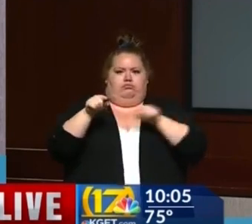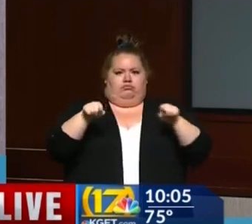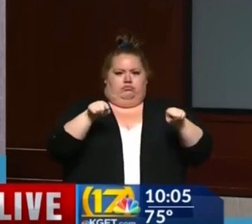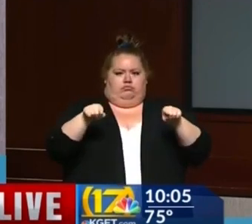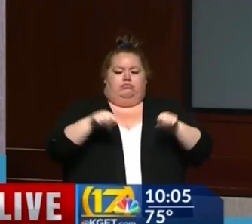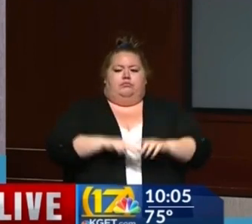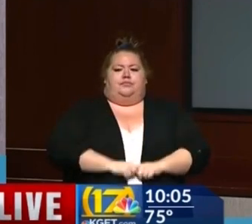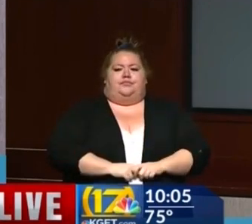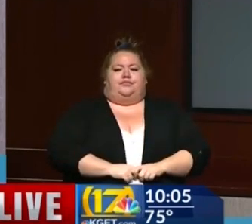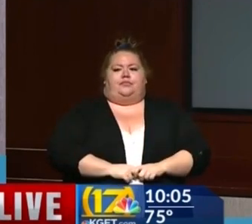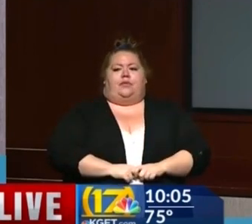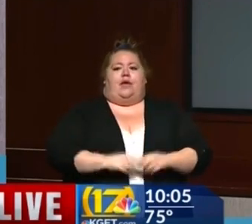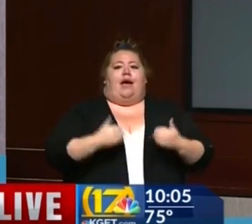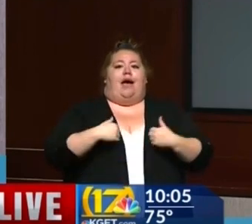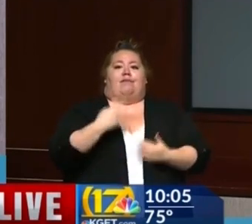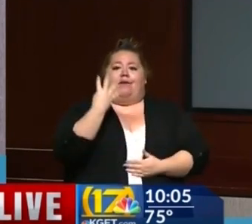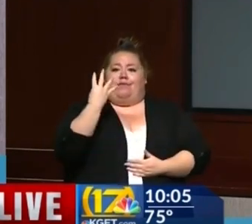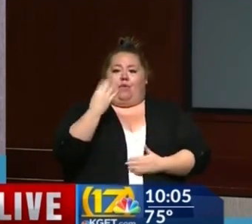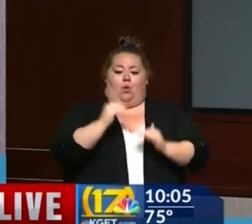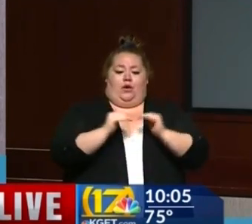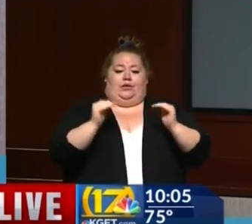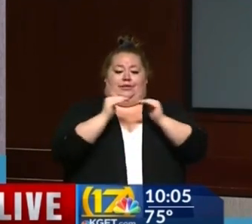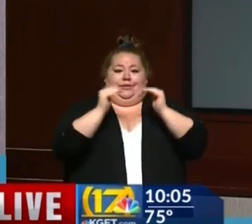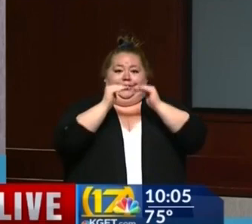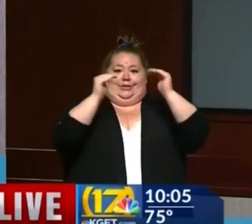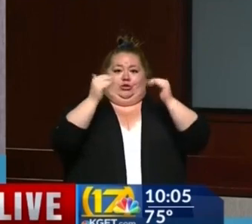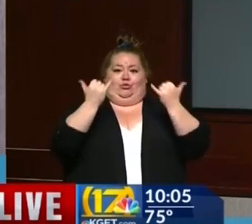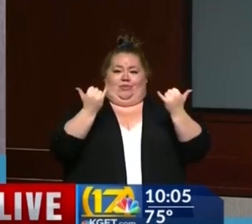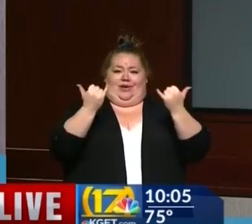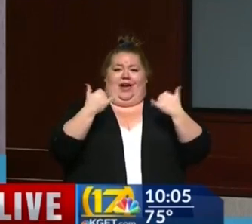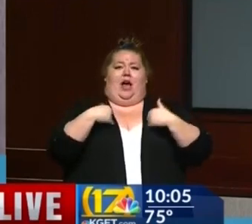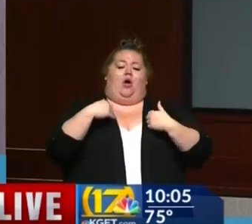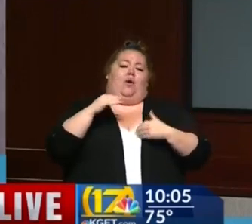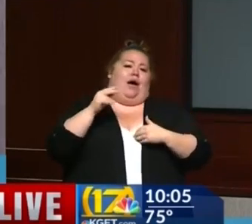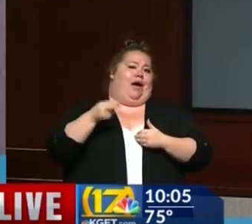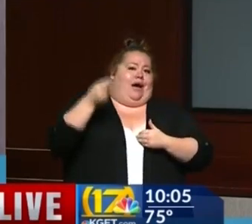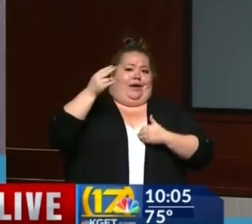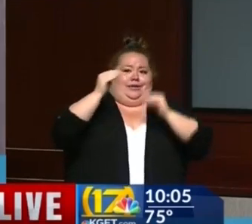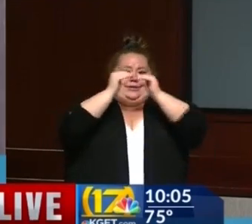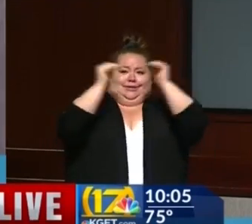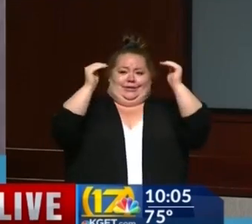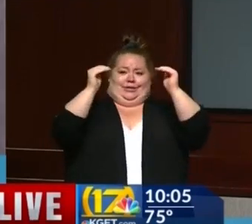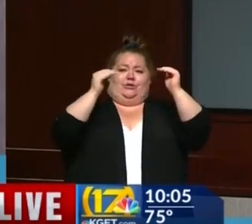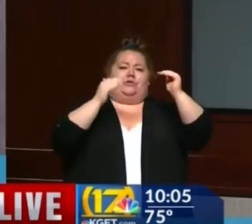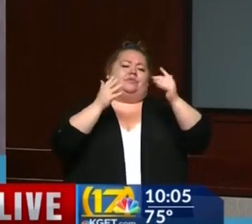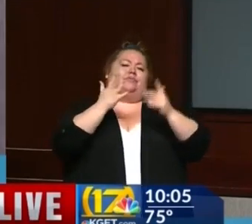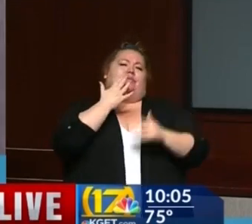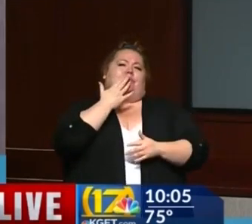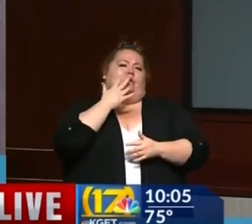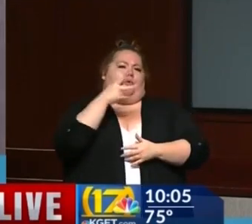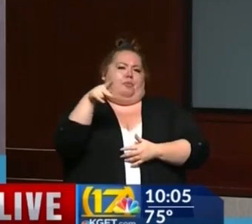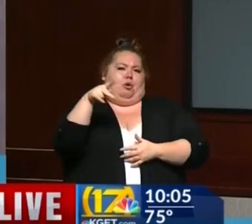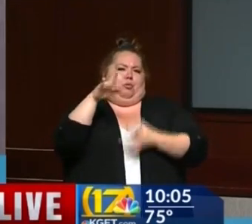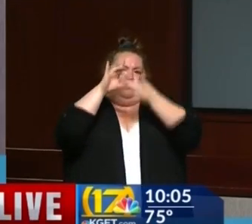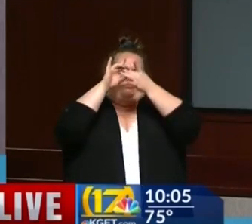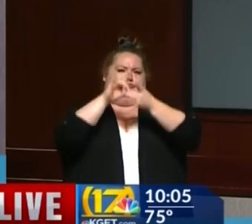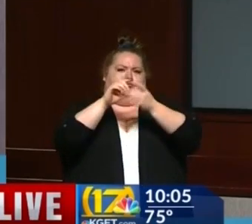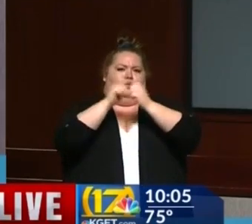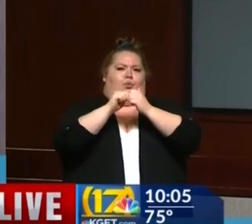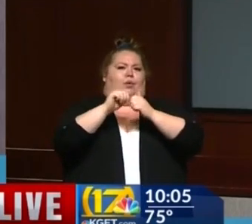ONCE A WEEK AND REPORTS OUT HOW EACH COUNTY IS DOING BASED ON THOSE TWO CRITERIA. THE STATE HAS ESTABLISHED FOUR